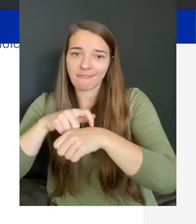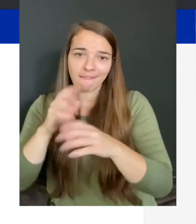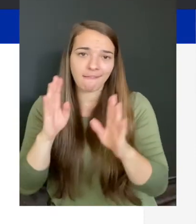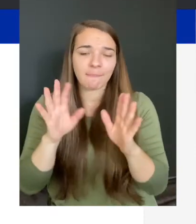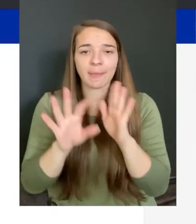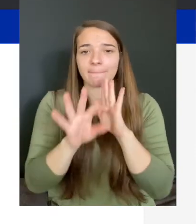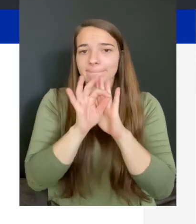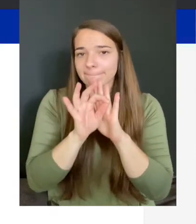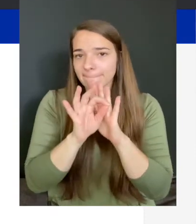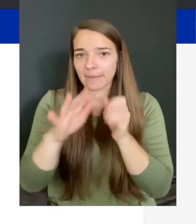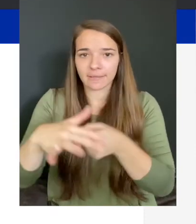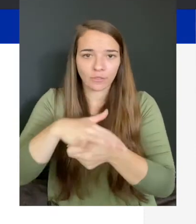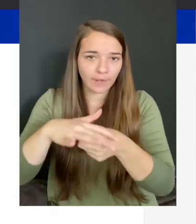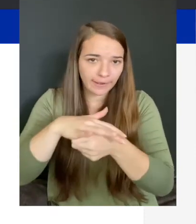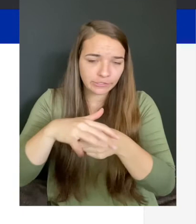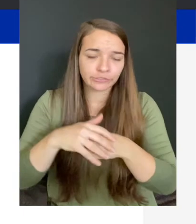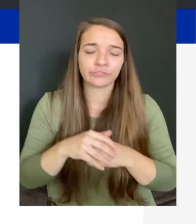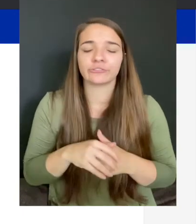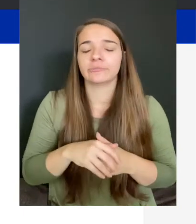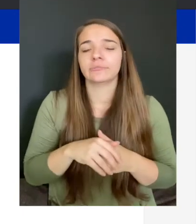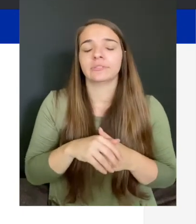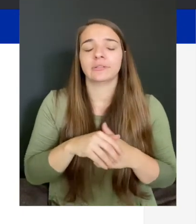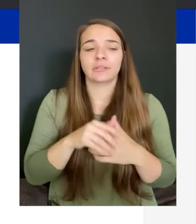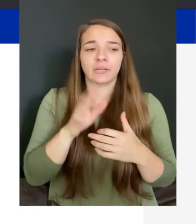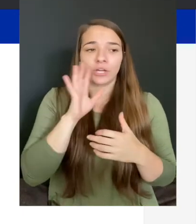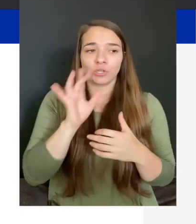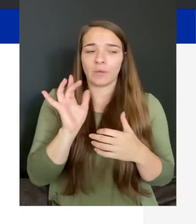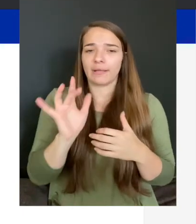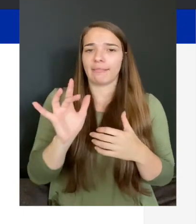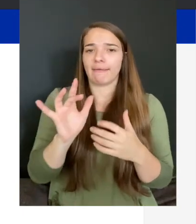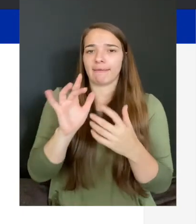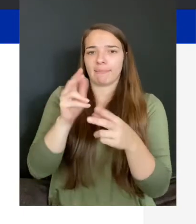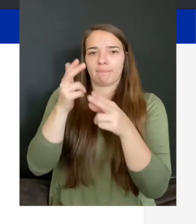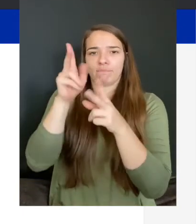your location, and then you'll click who you're wanting to have an appointment with, so let's